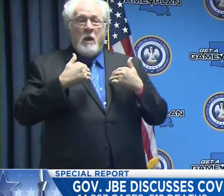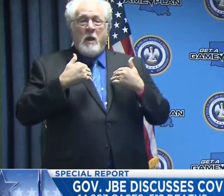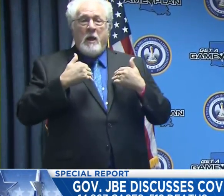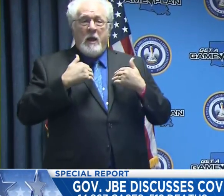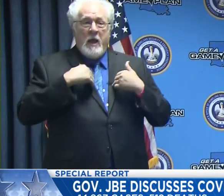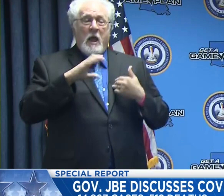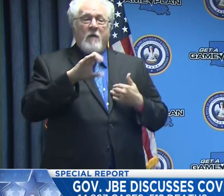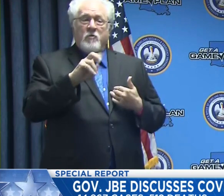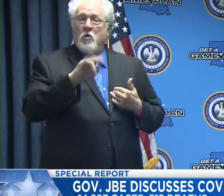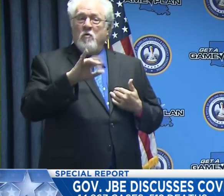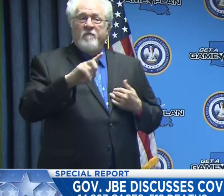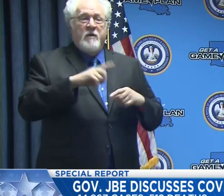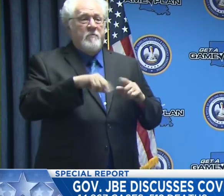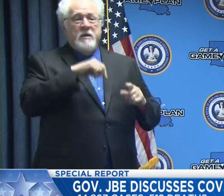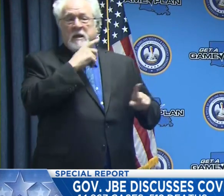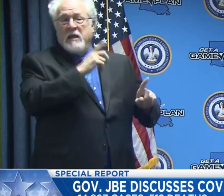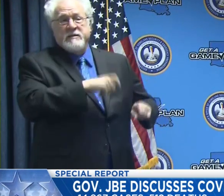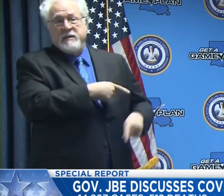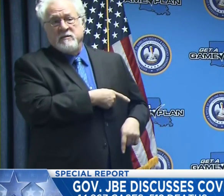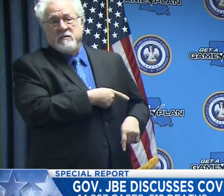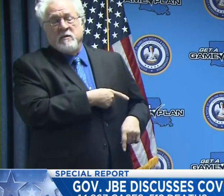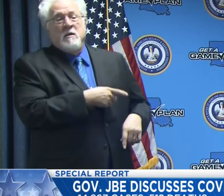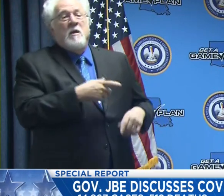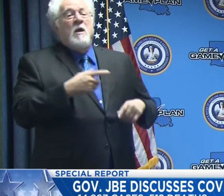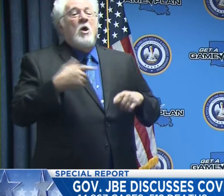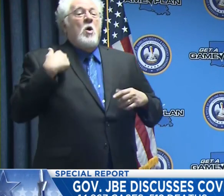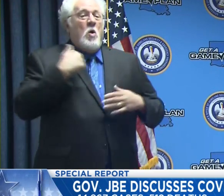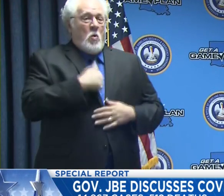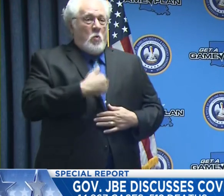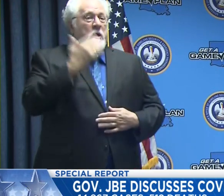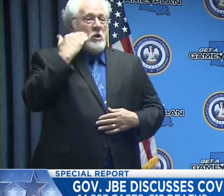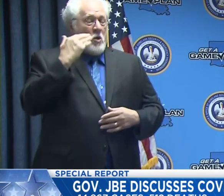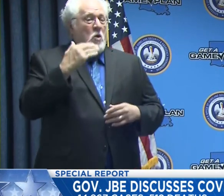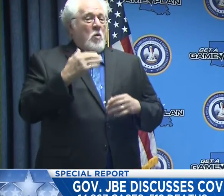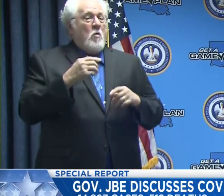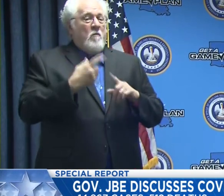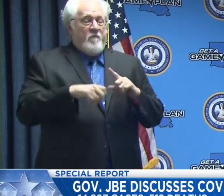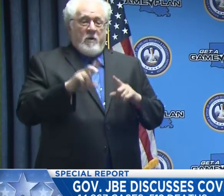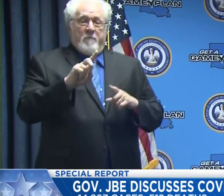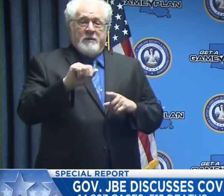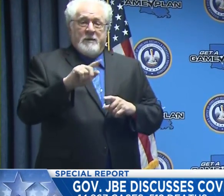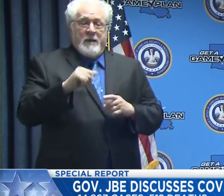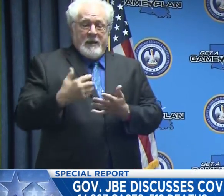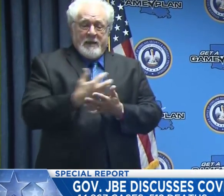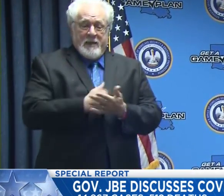BECAUSE WE KNOW THERE ARE A LOT OF PEOPLE OUT THERE -- THAT HAVE COVID-19, BUT THEY'RE NOT GOING